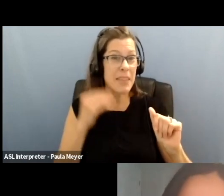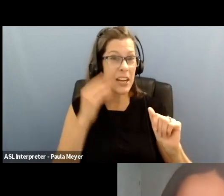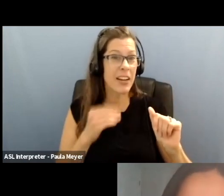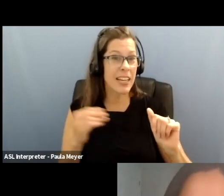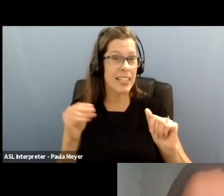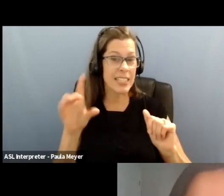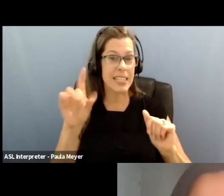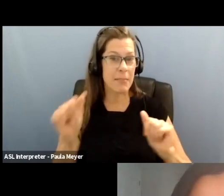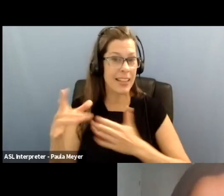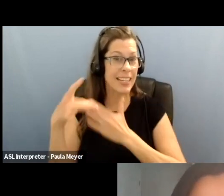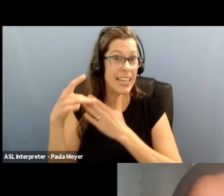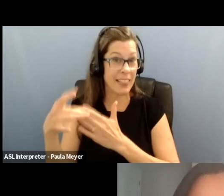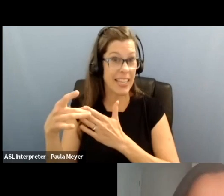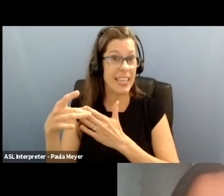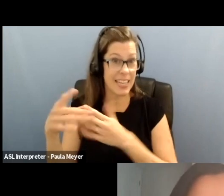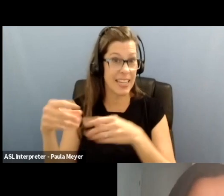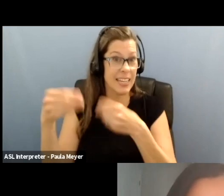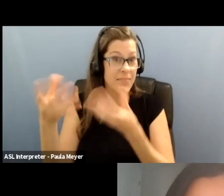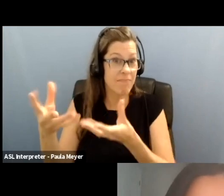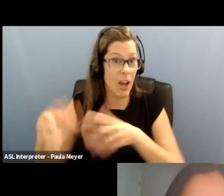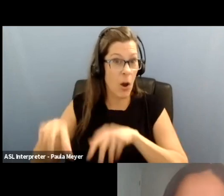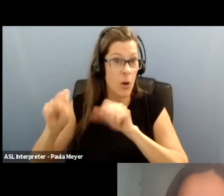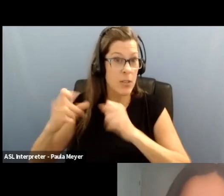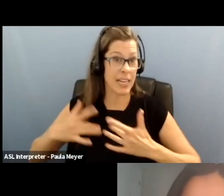and CCAC, of hosting events and running events.